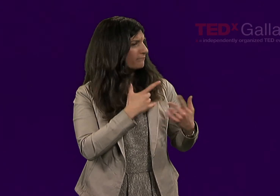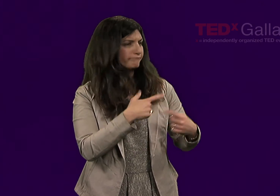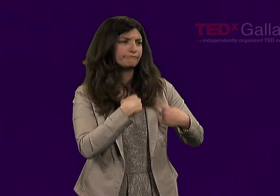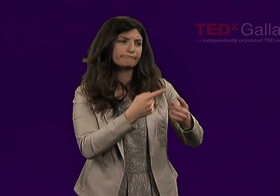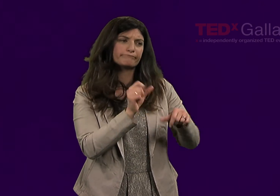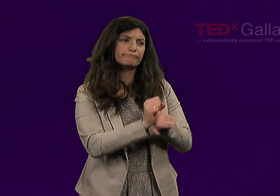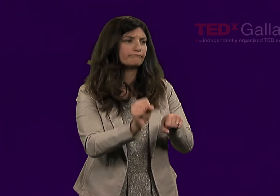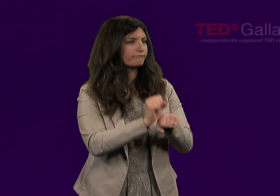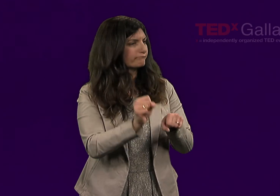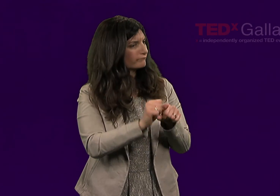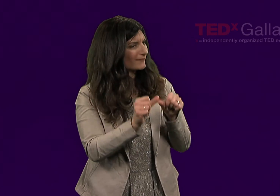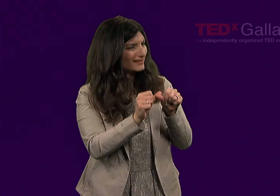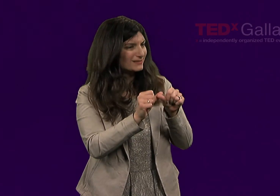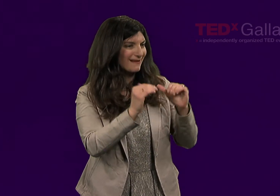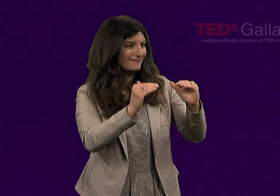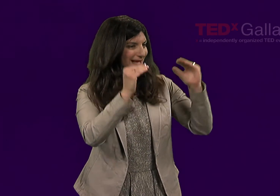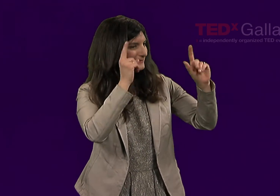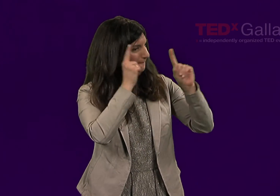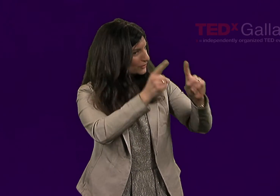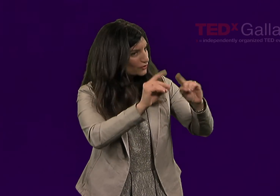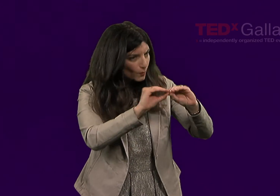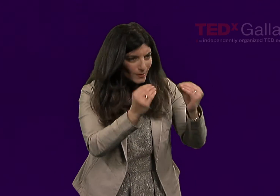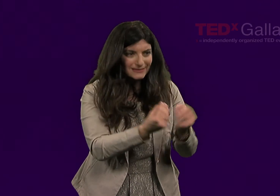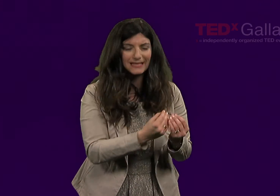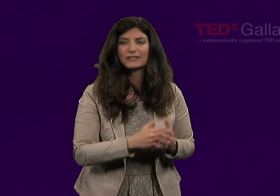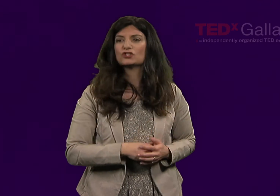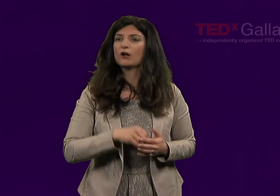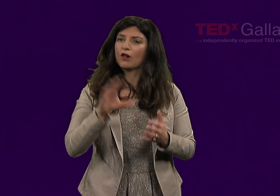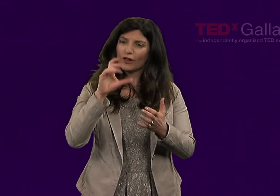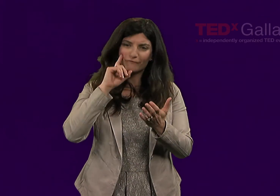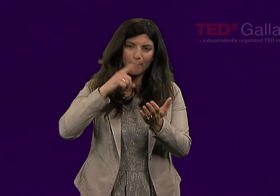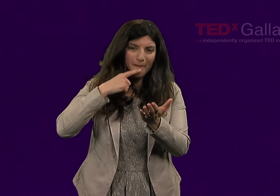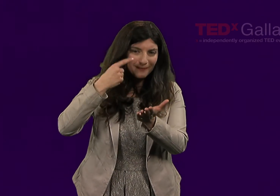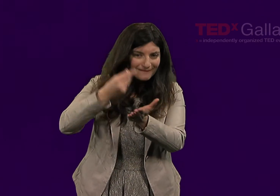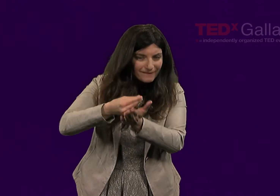it is your goal to advance your organization's goals and missions to fundraise,